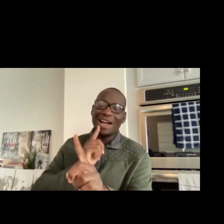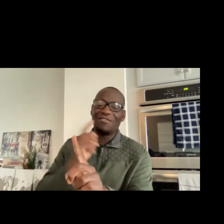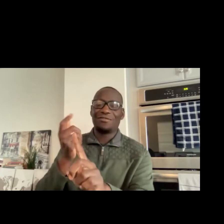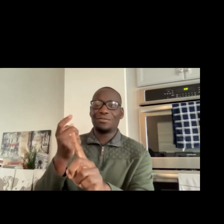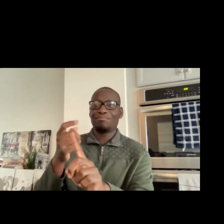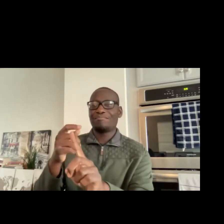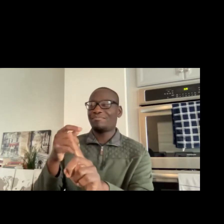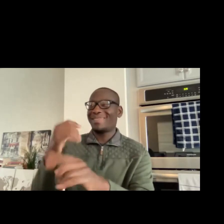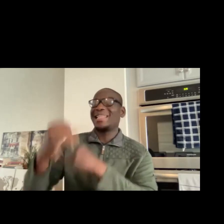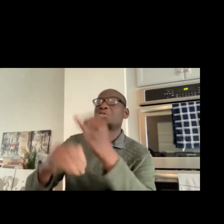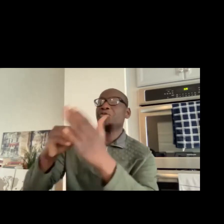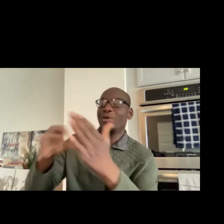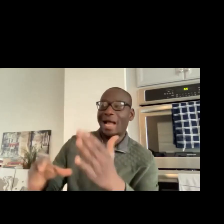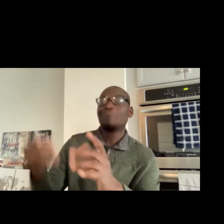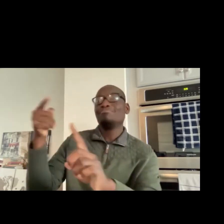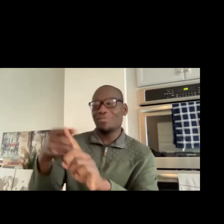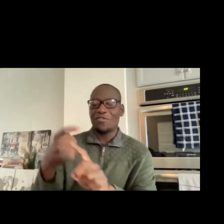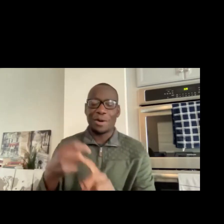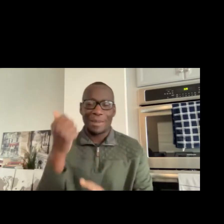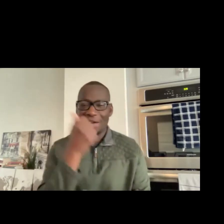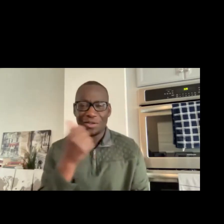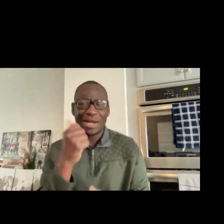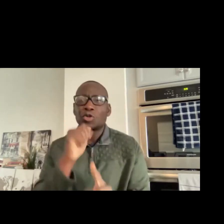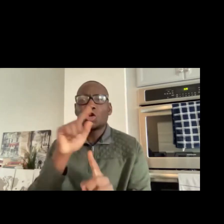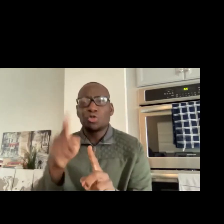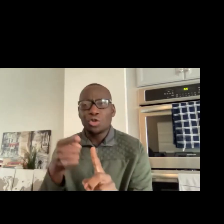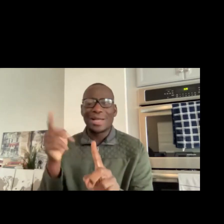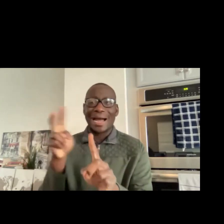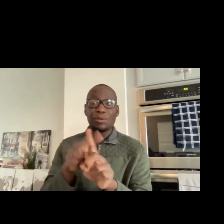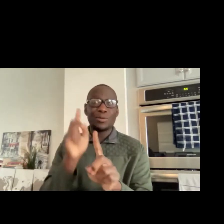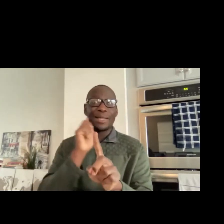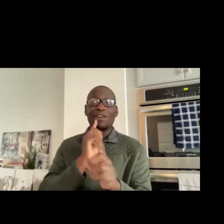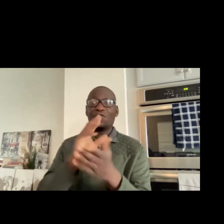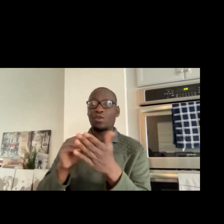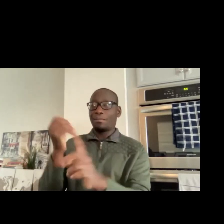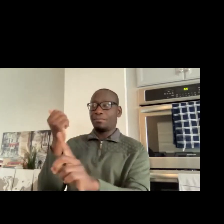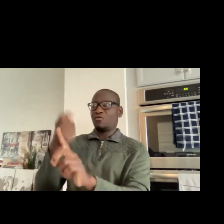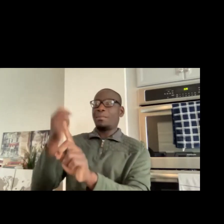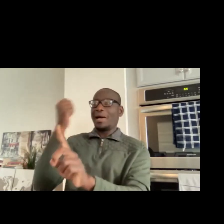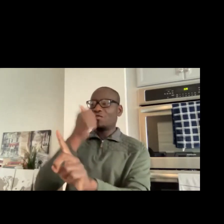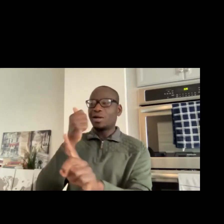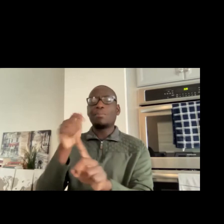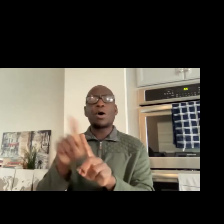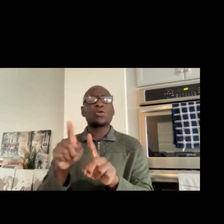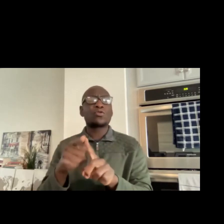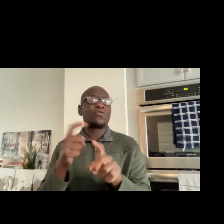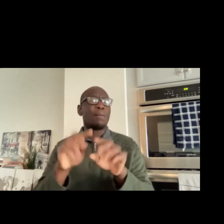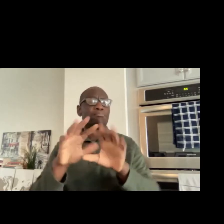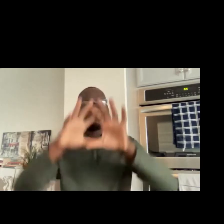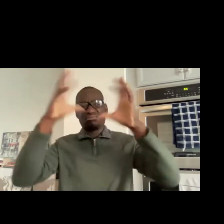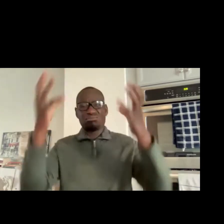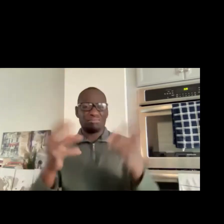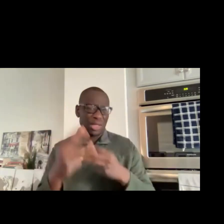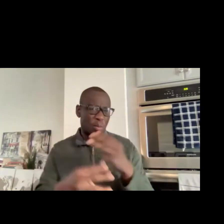as a Deaf individual, and what Deaf international students are experiencing from the Sub-Saharan